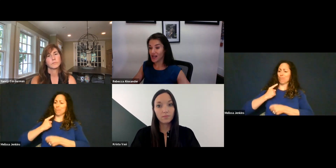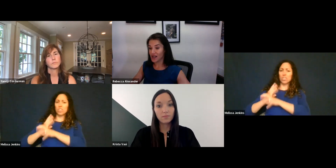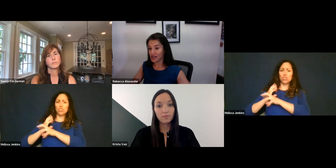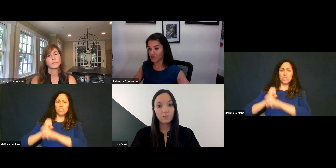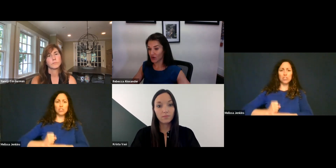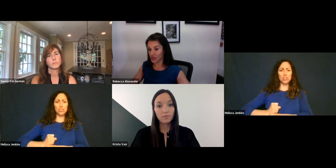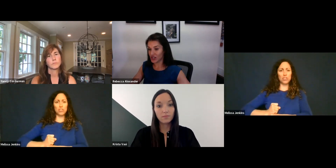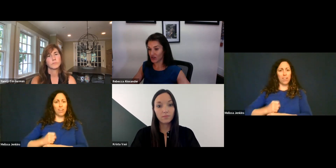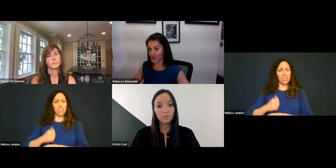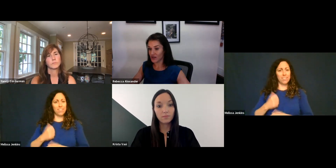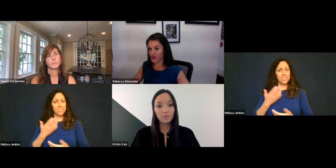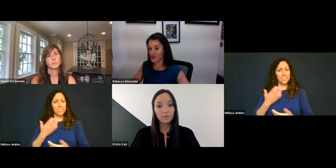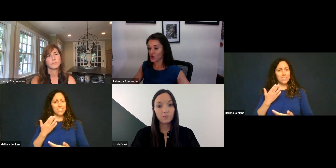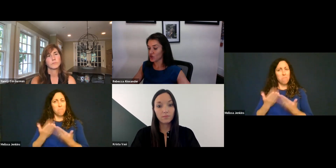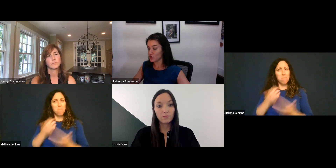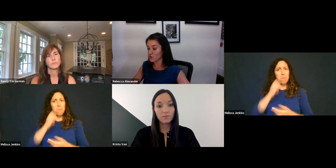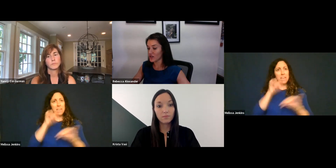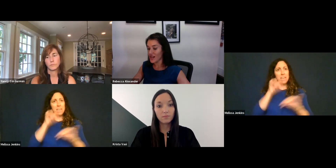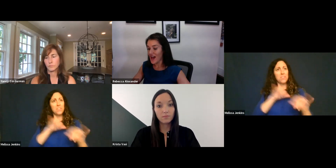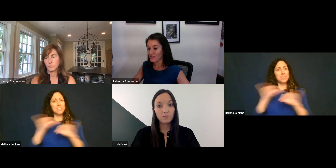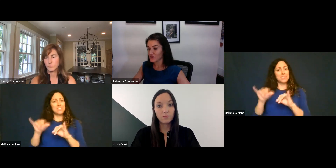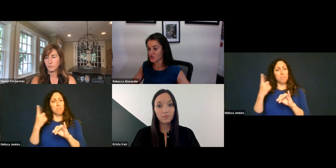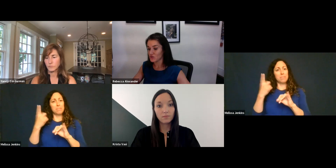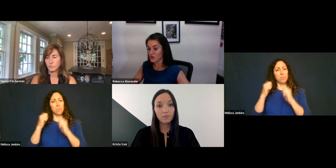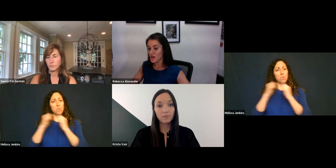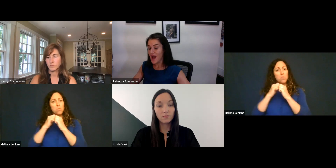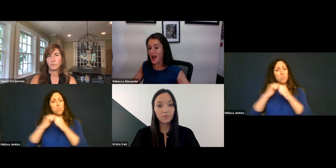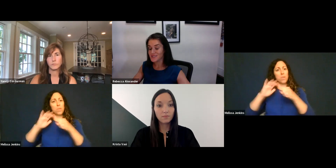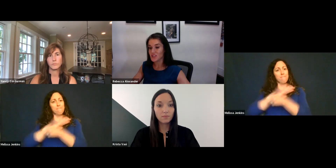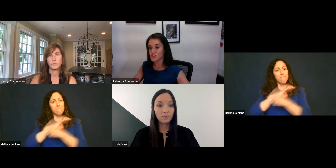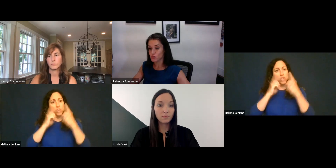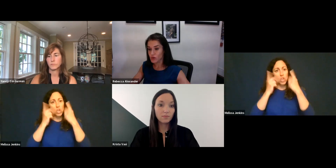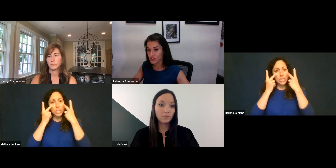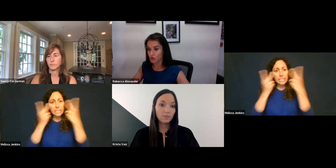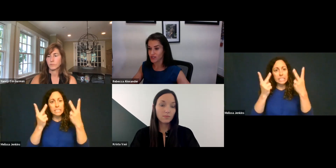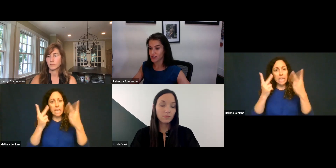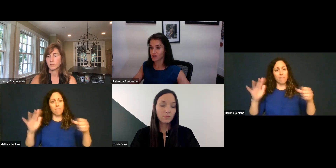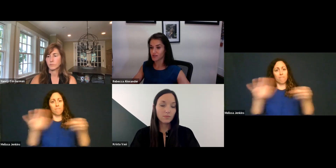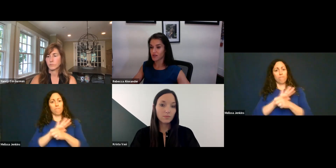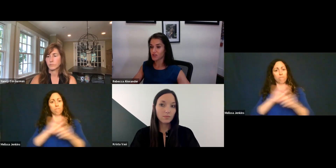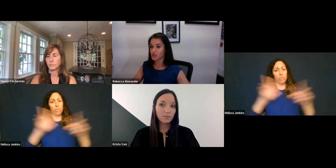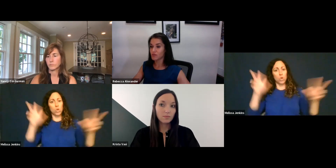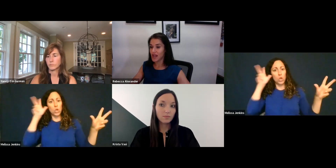sighted and fully hearing. So you will have to access the resources to be